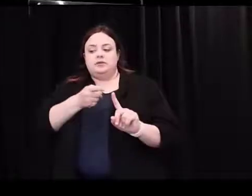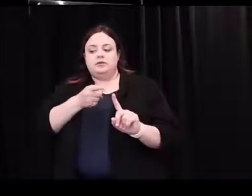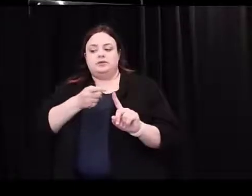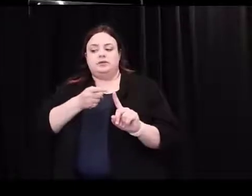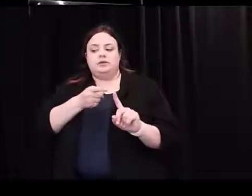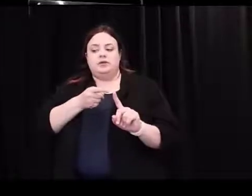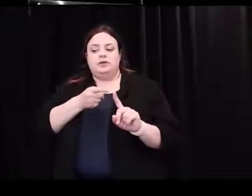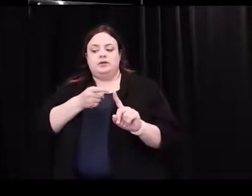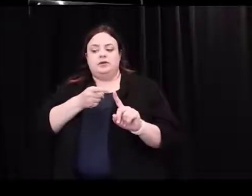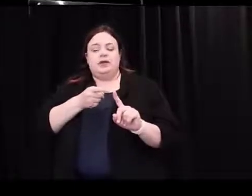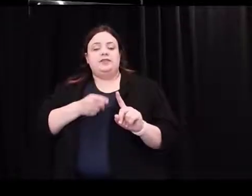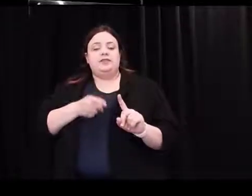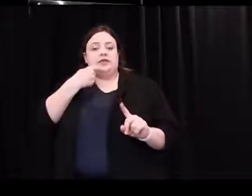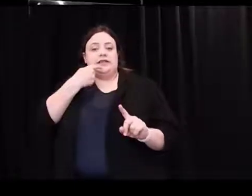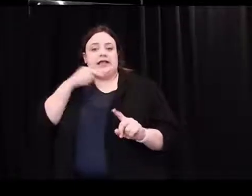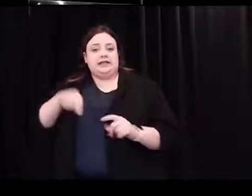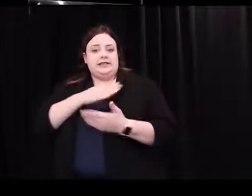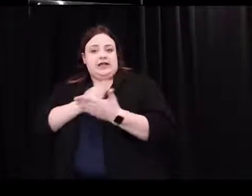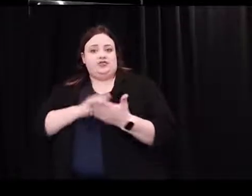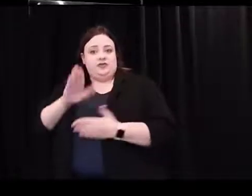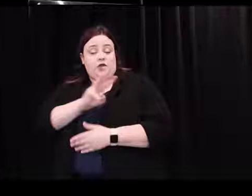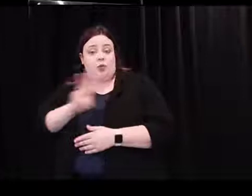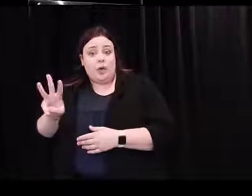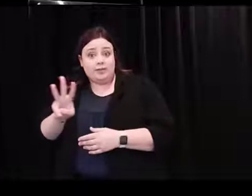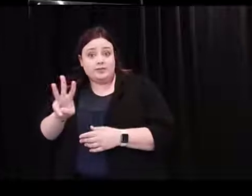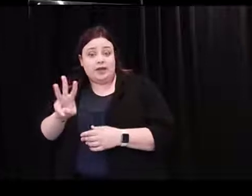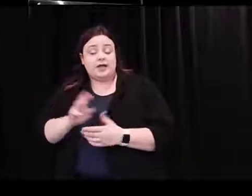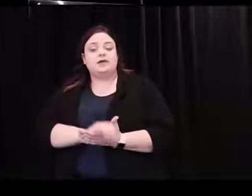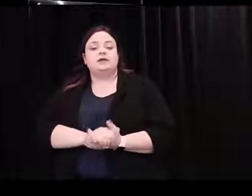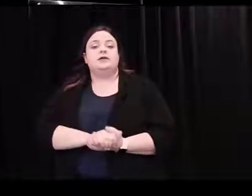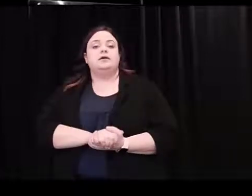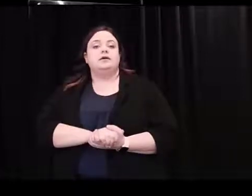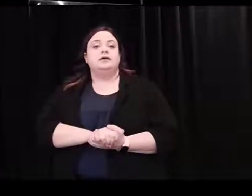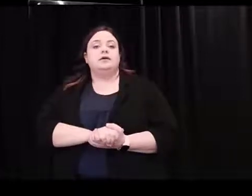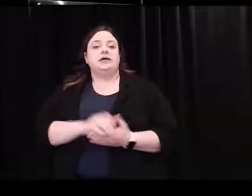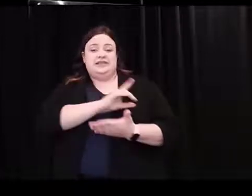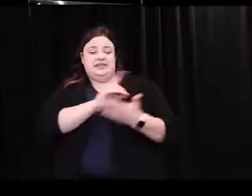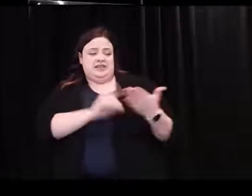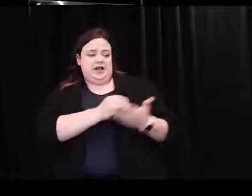they're saying in this section of their website, they're saying that designing an object or writing